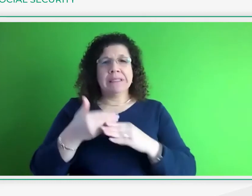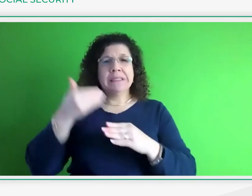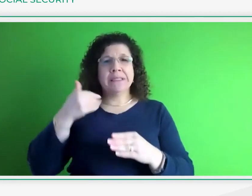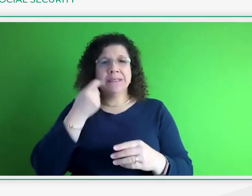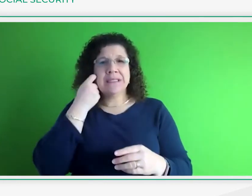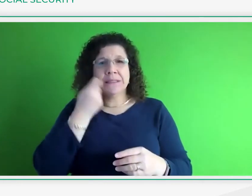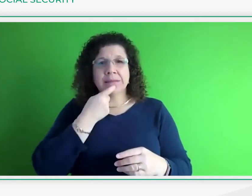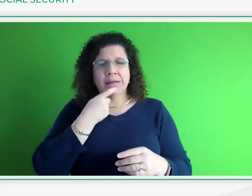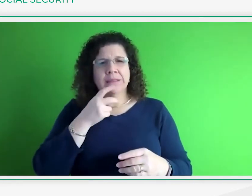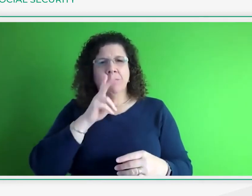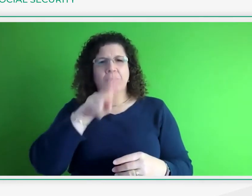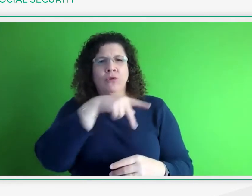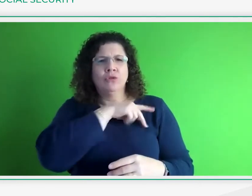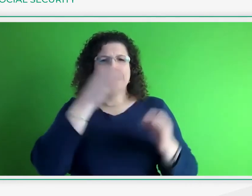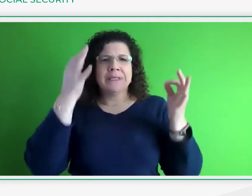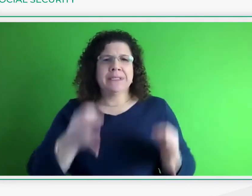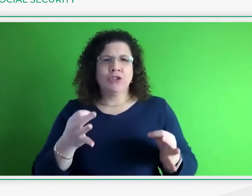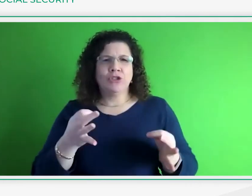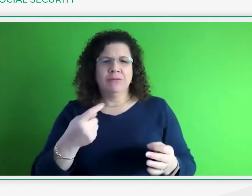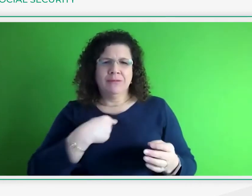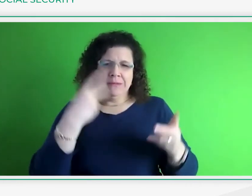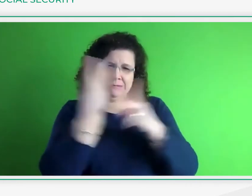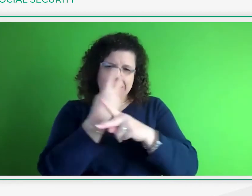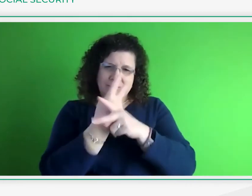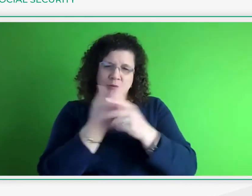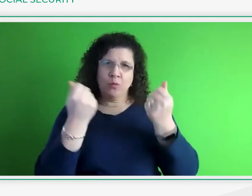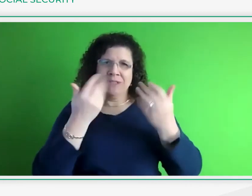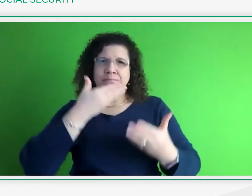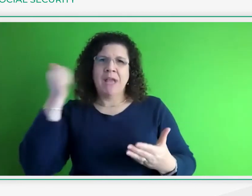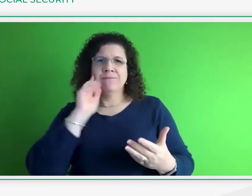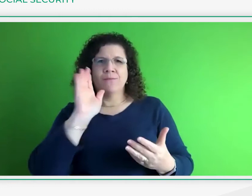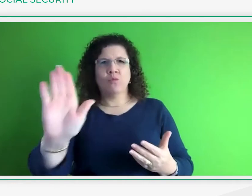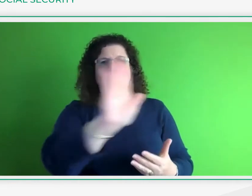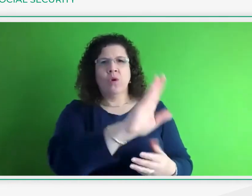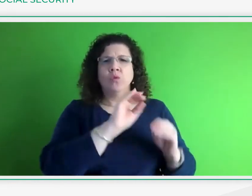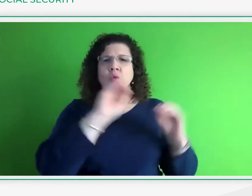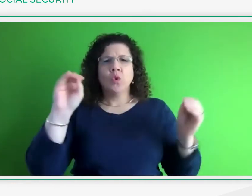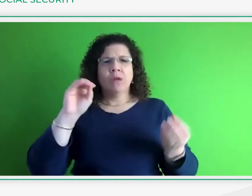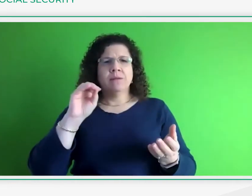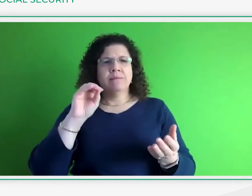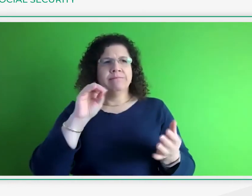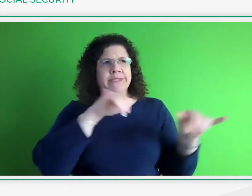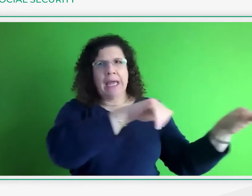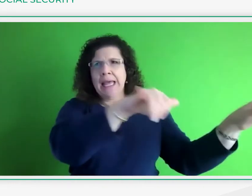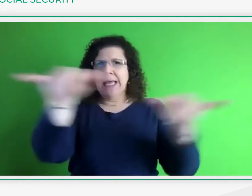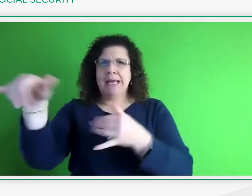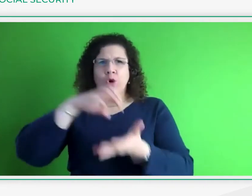And that's why I said it's a personal decision because it is based on all of these and your life circumstances.